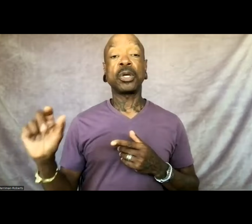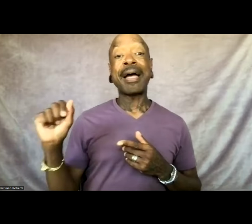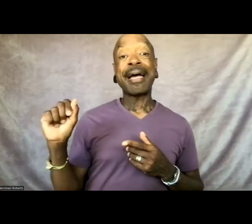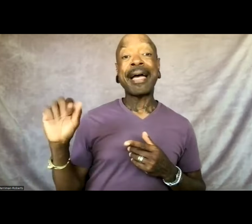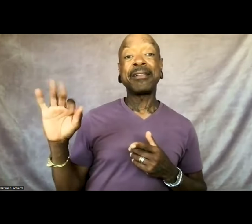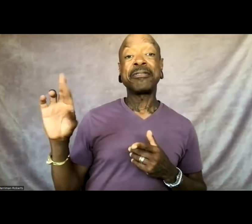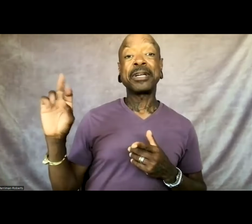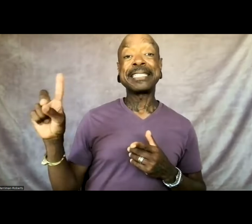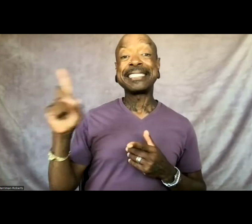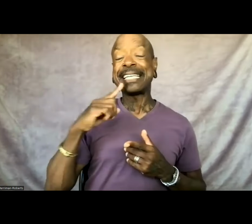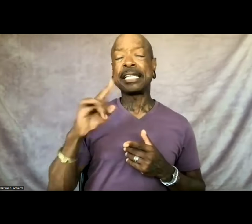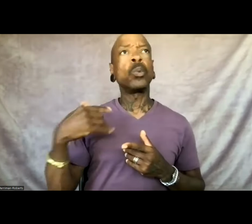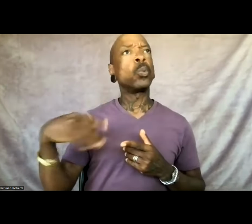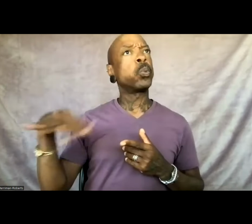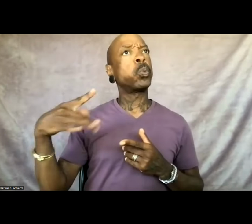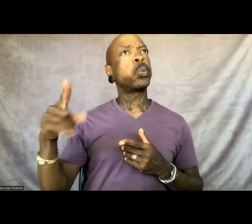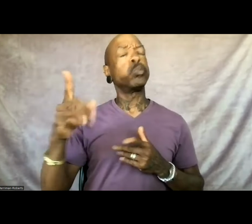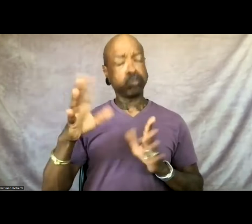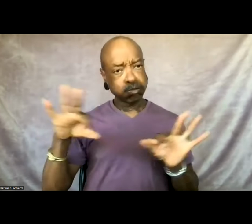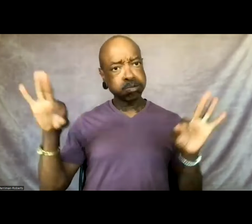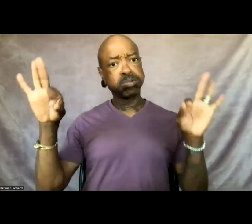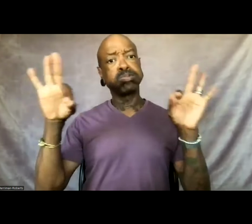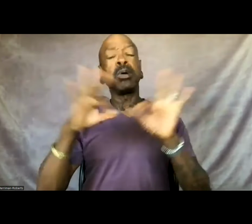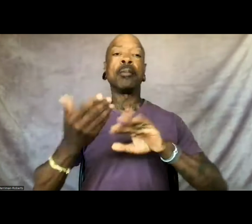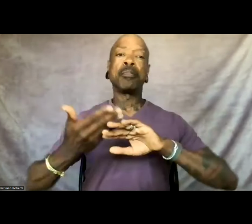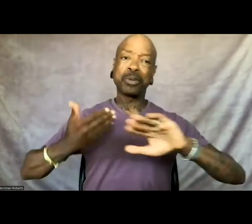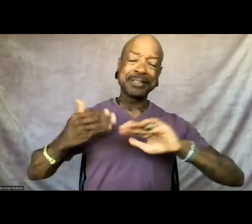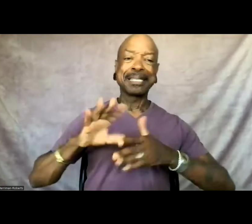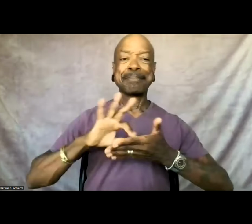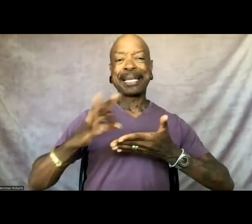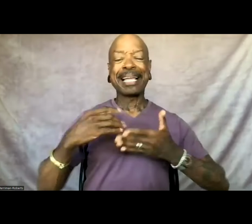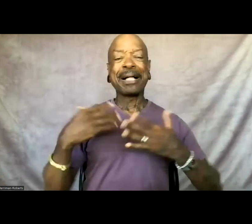going to -- oops. I was trying to put the